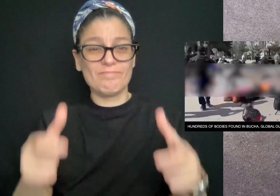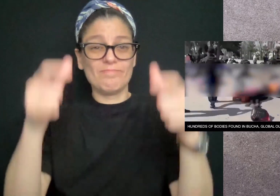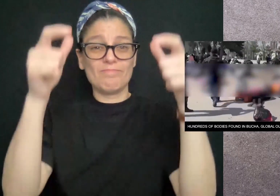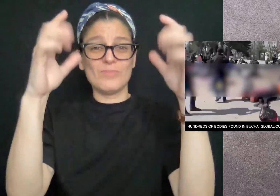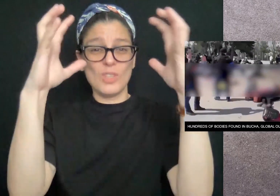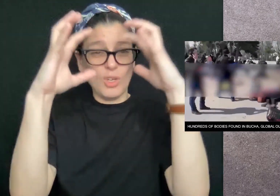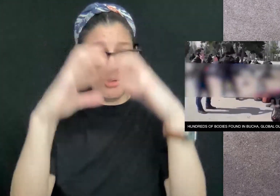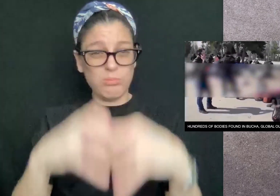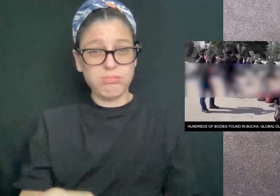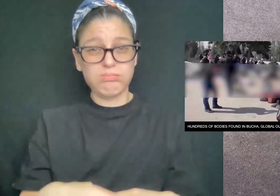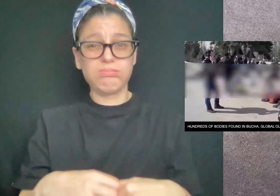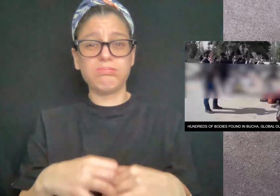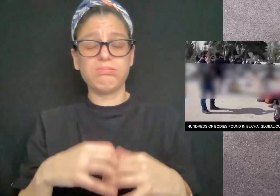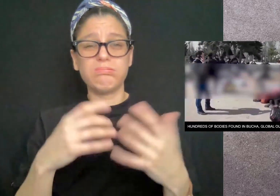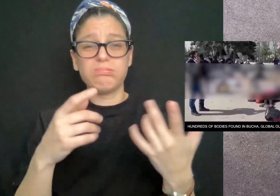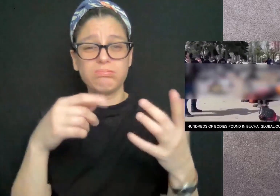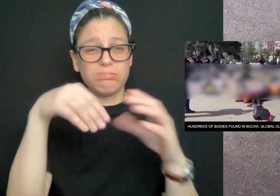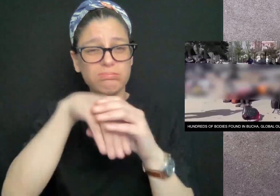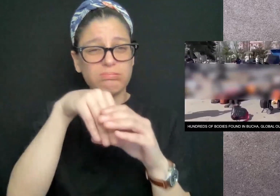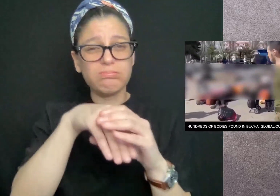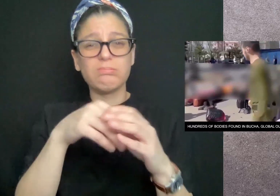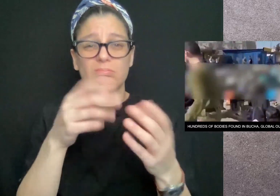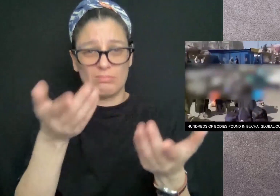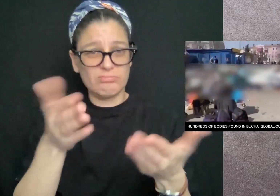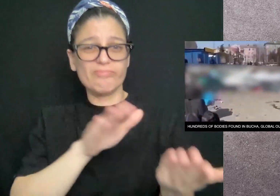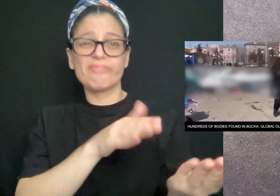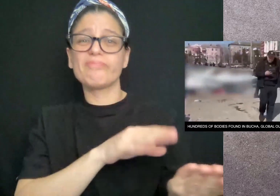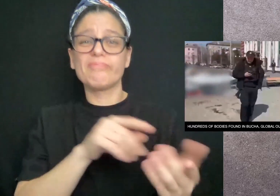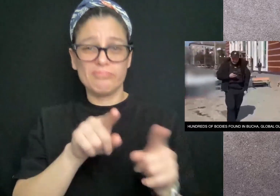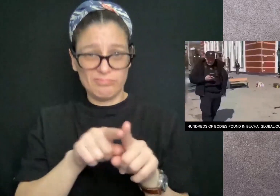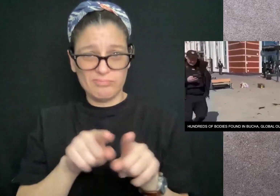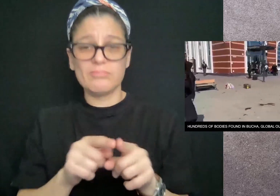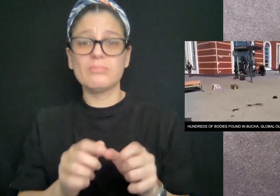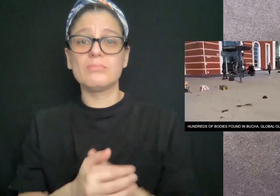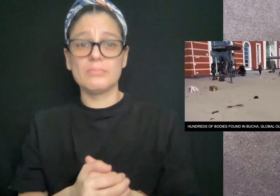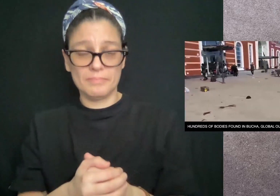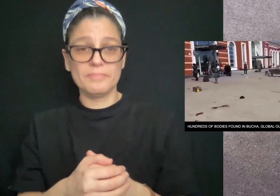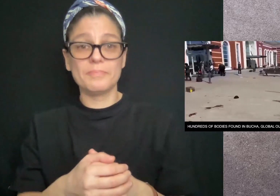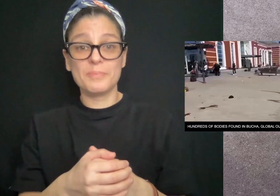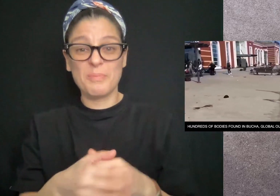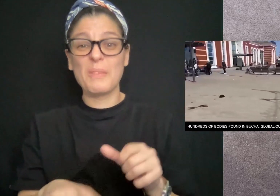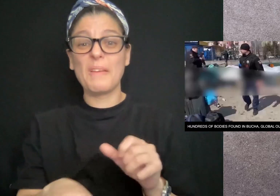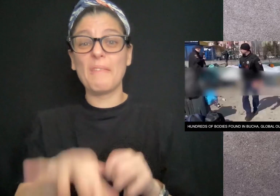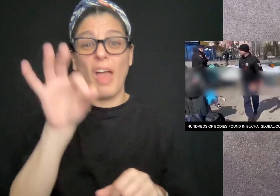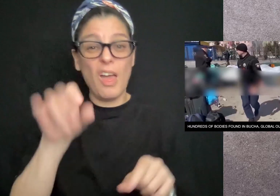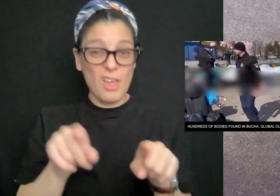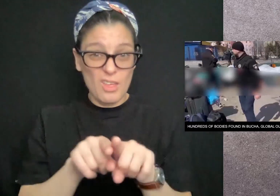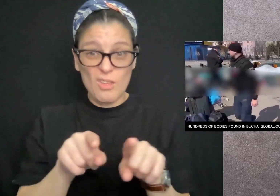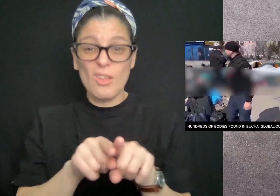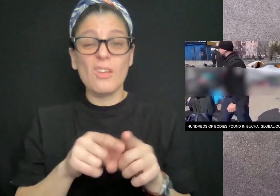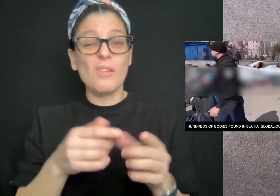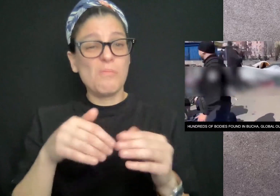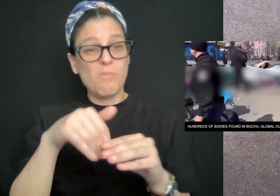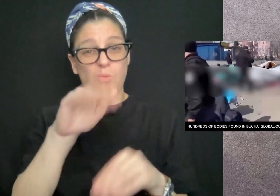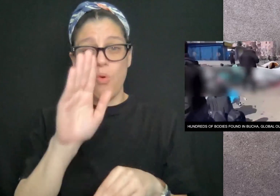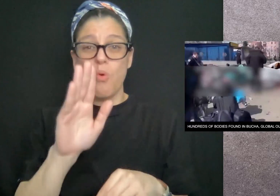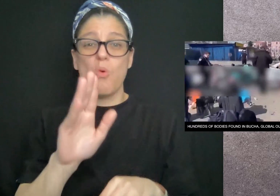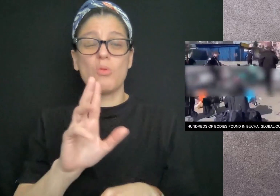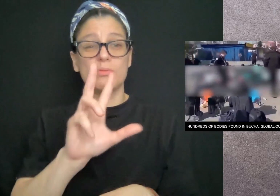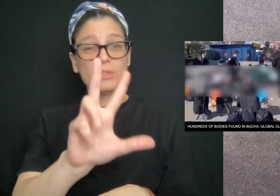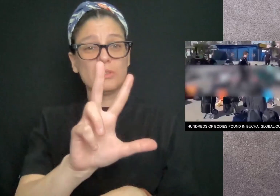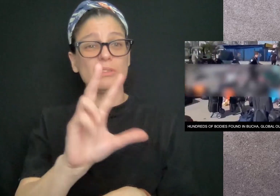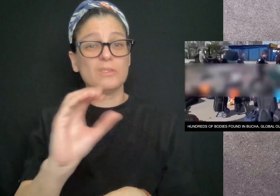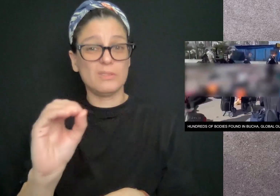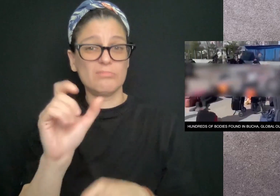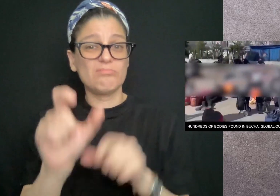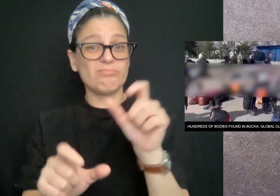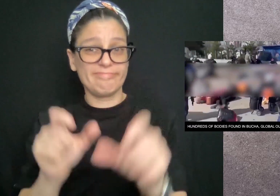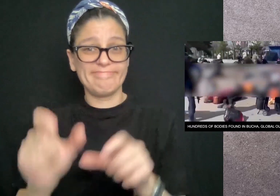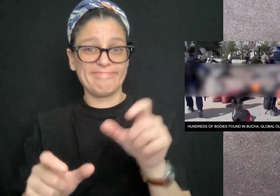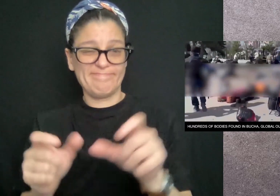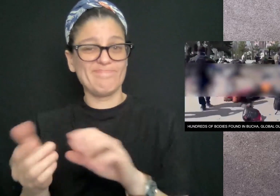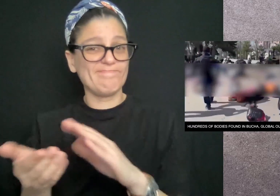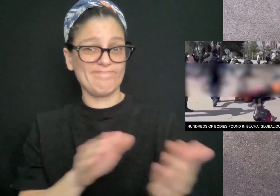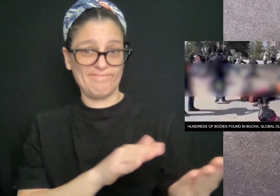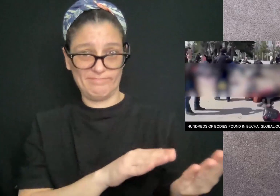even more bodies will be found in the destroyed buildings